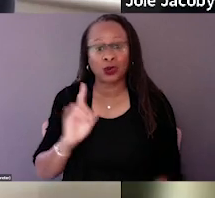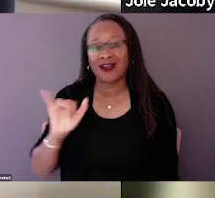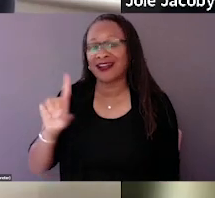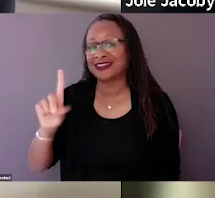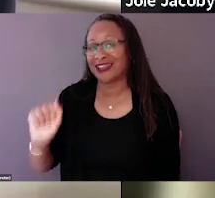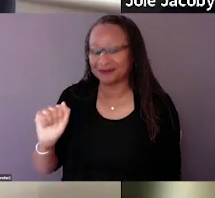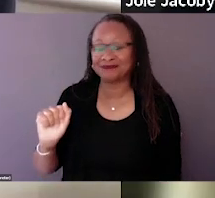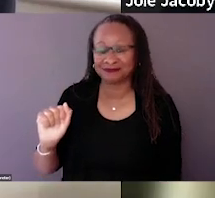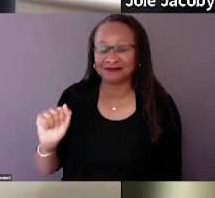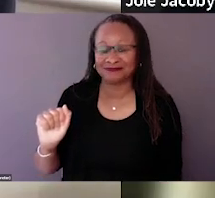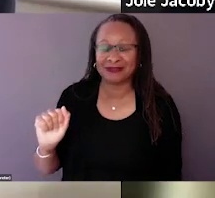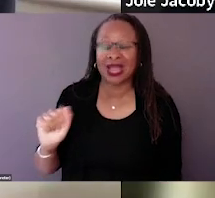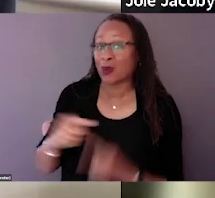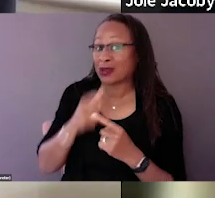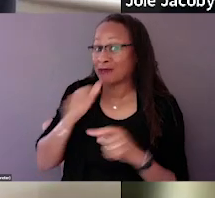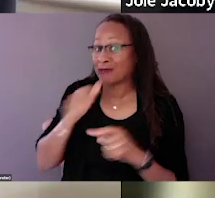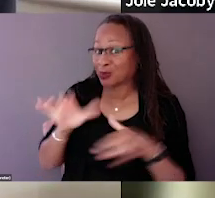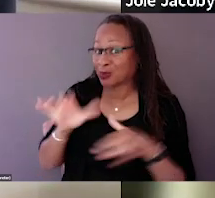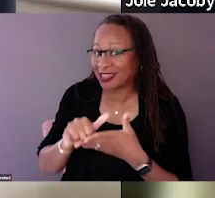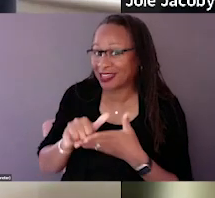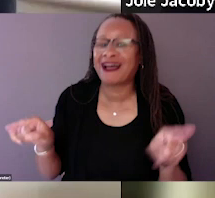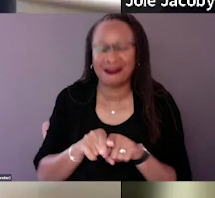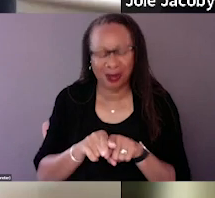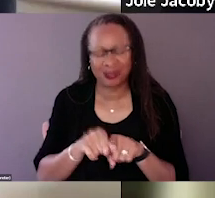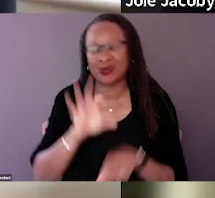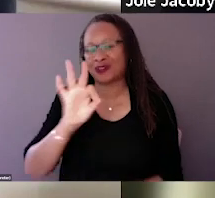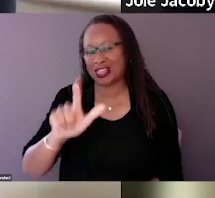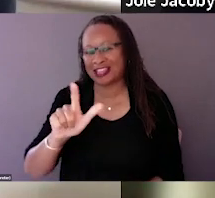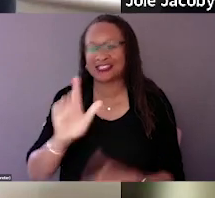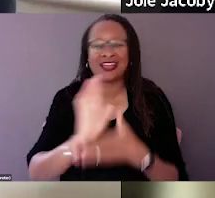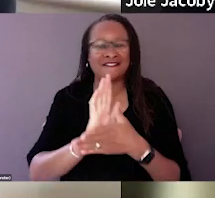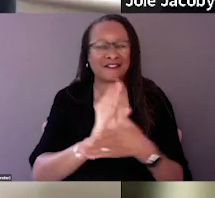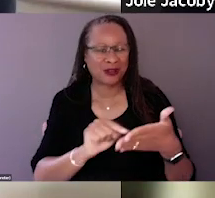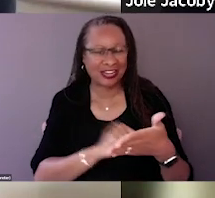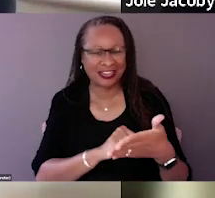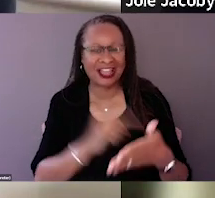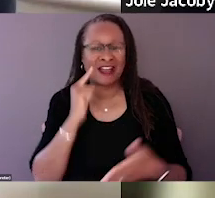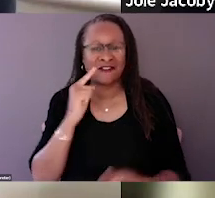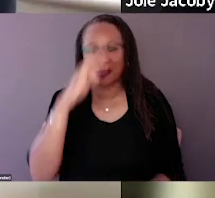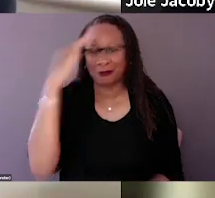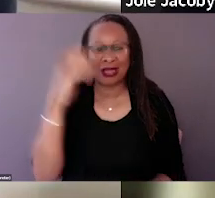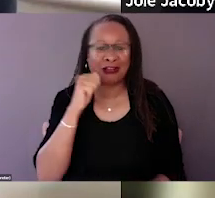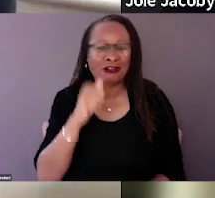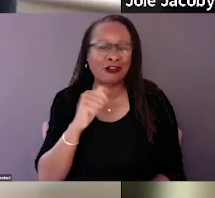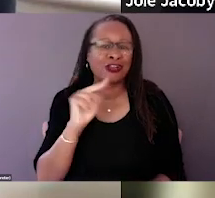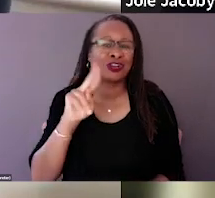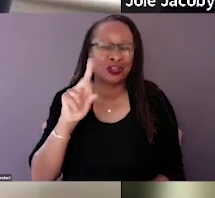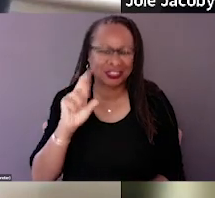and when I'm not doing that, I am a freelance film critic for "Black Girl Nerds" and other publications.